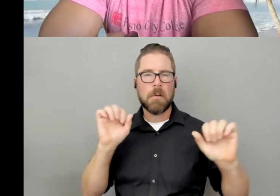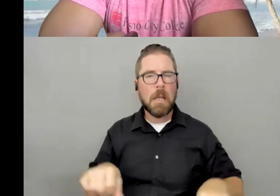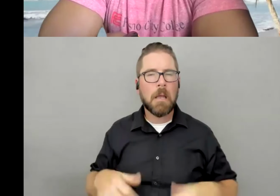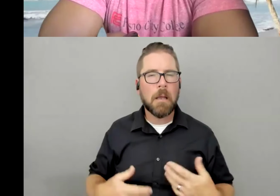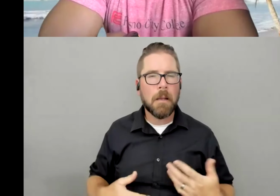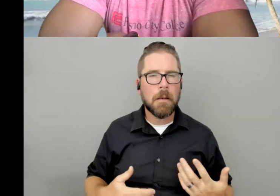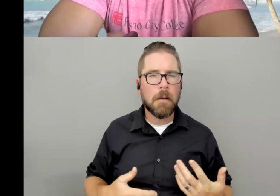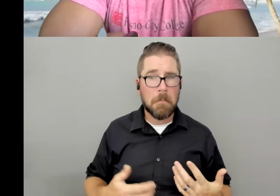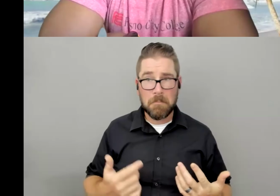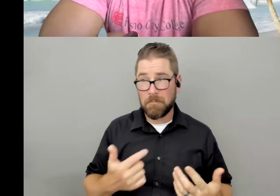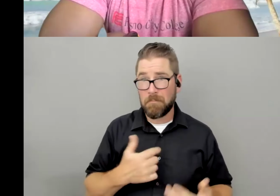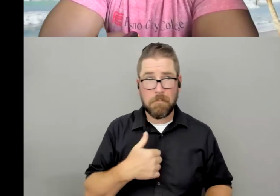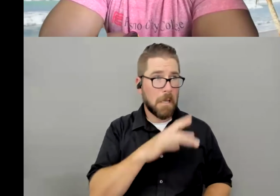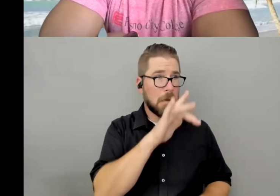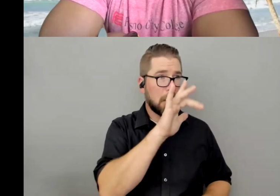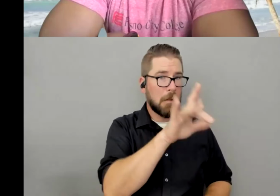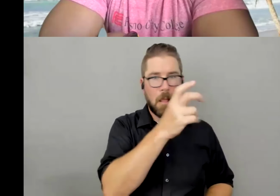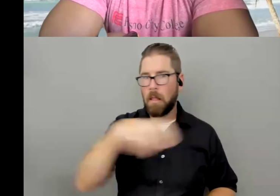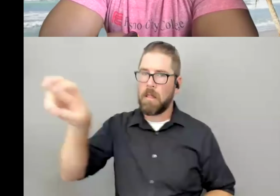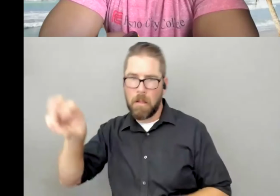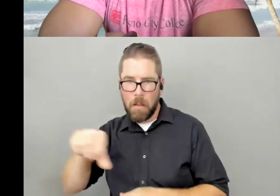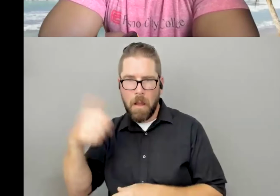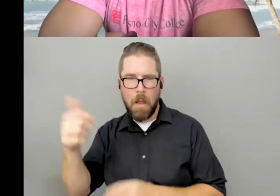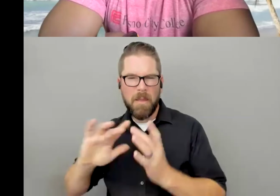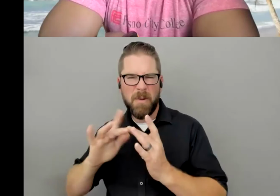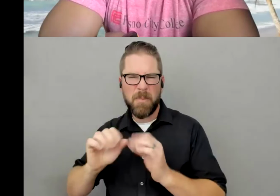So I don't know if the, option